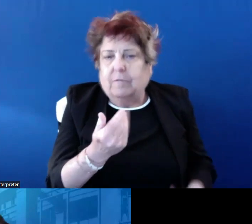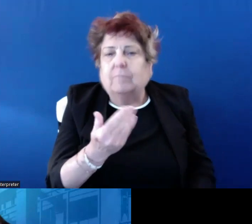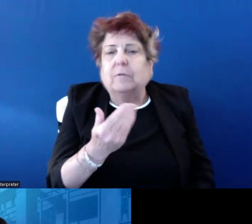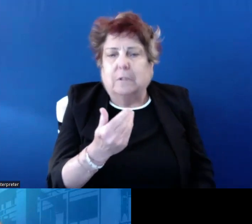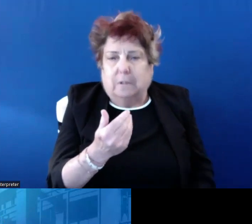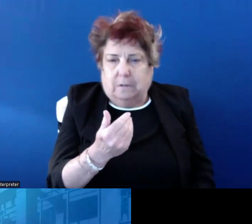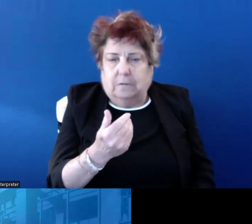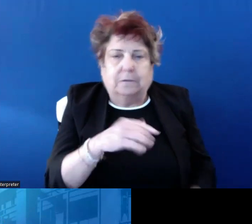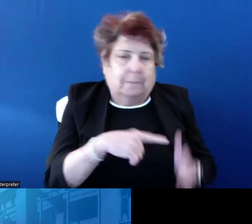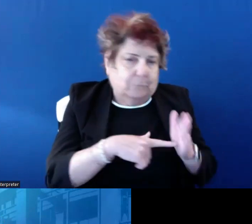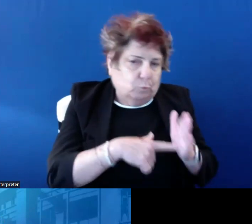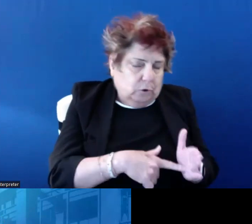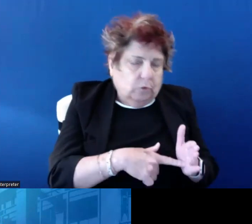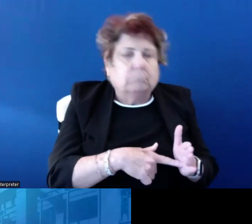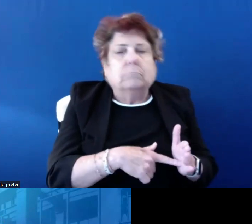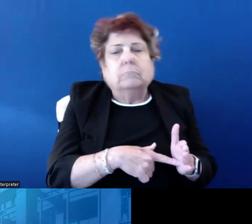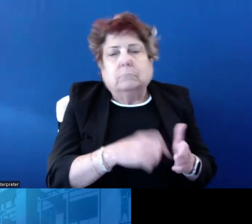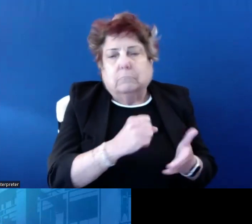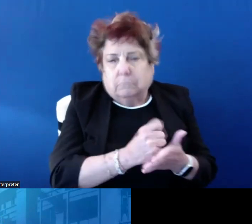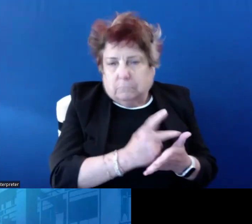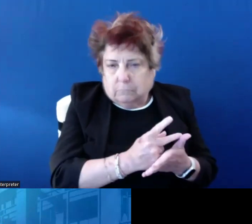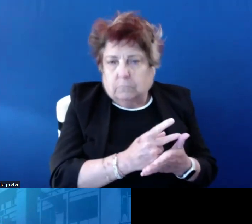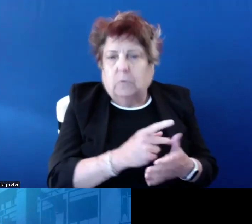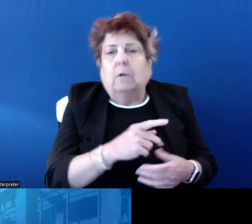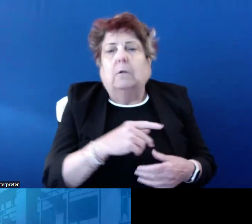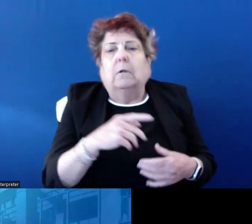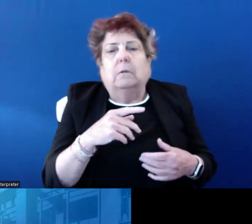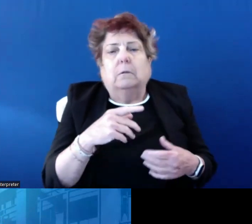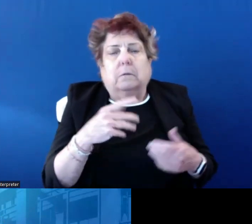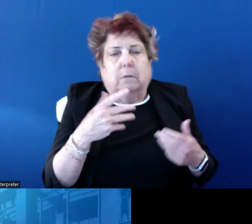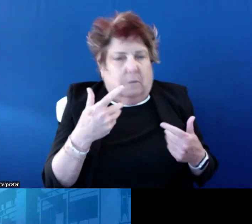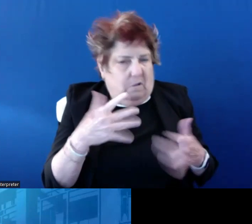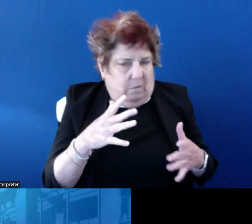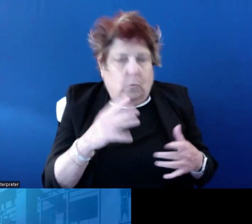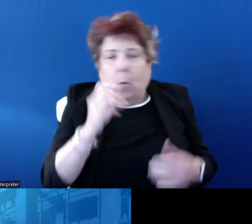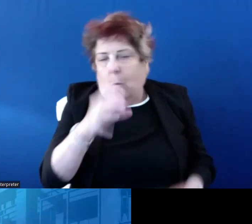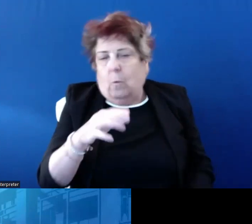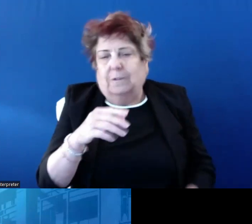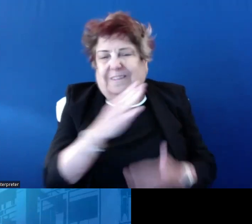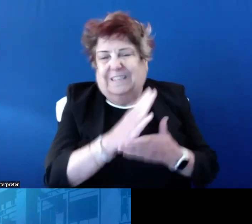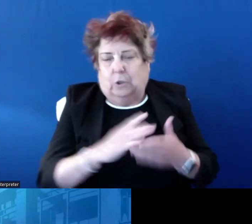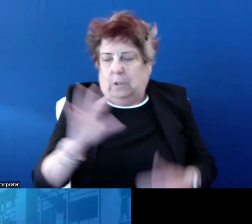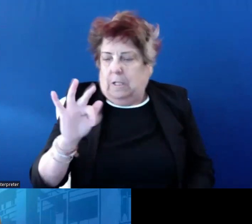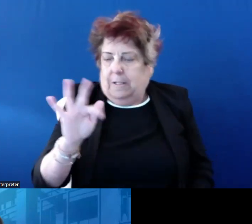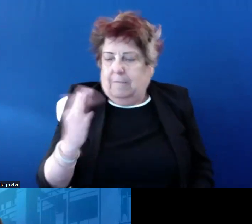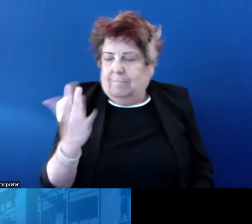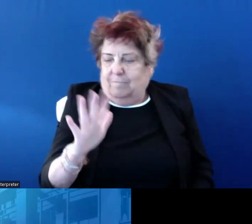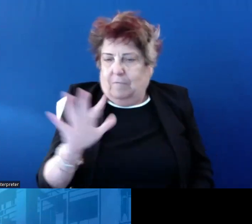So they have kind of gone through the benefit and/or the section 1959 state plan benefit.